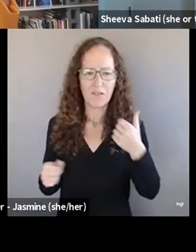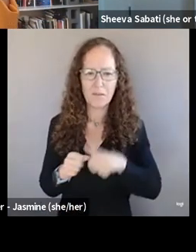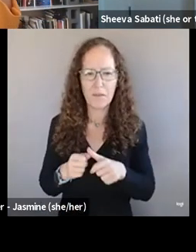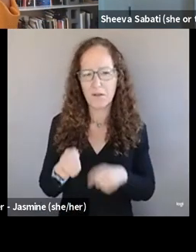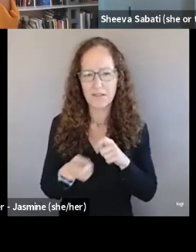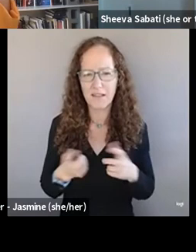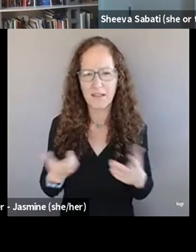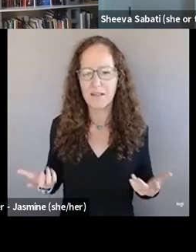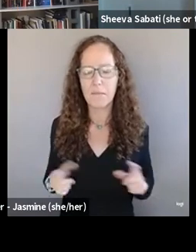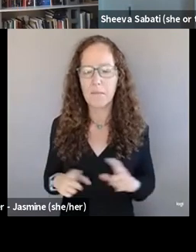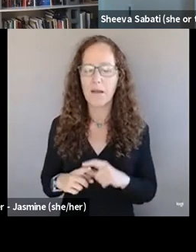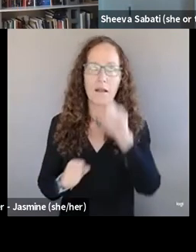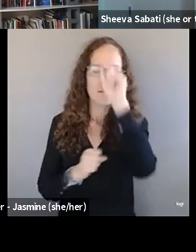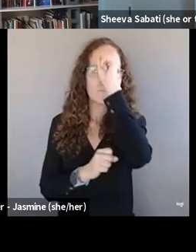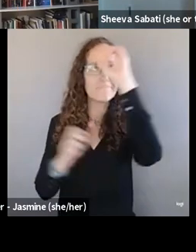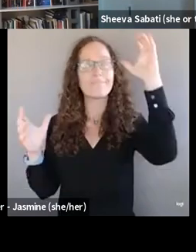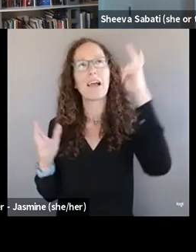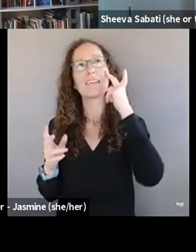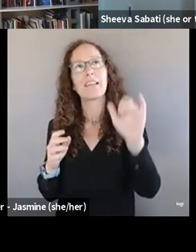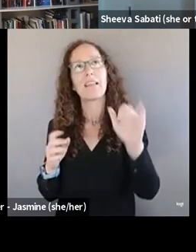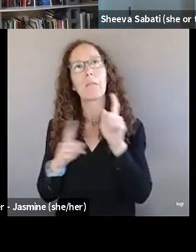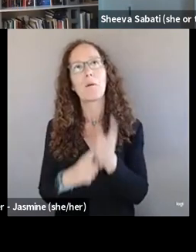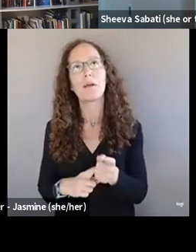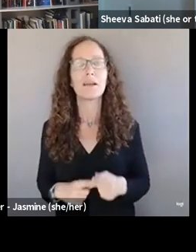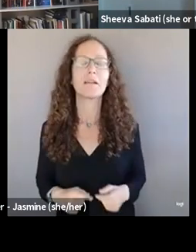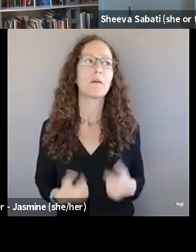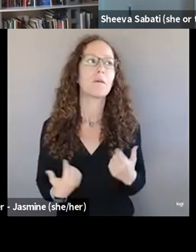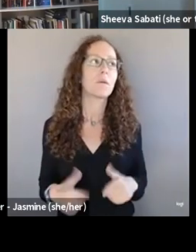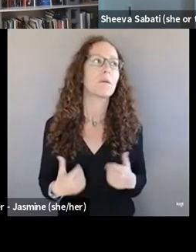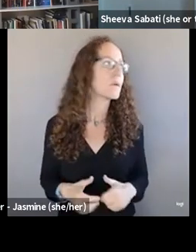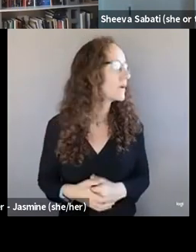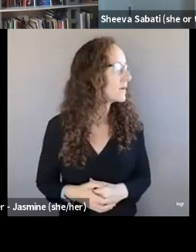moment in my head because I think gosh, that being trapped